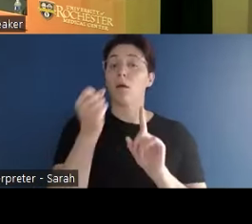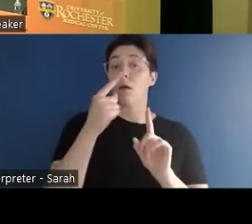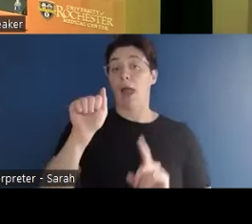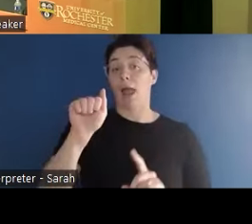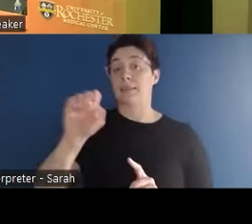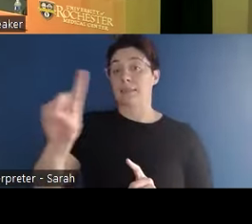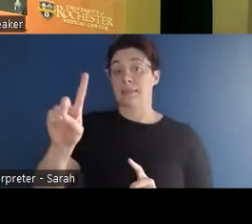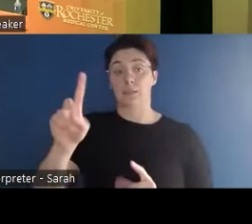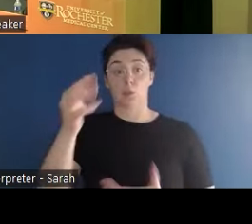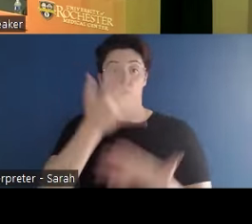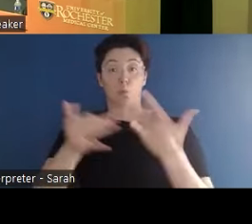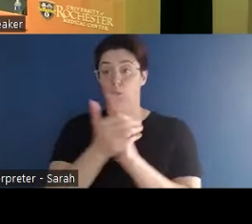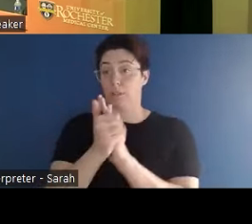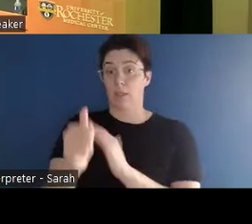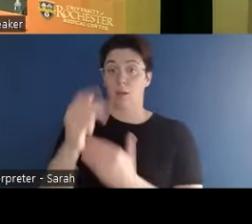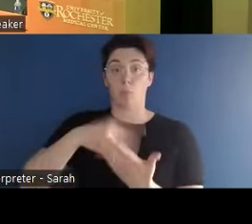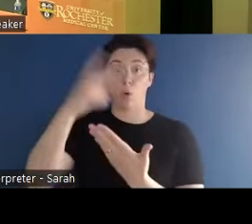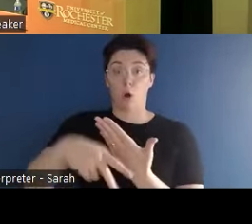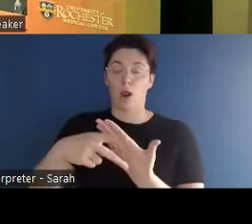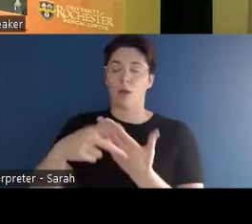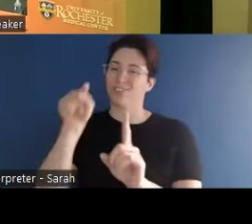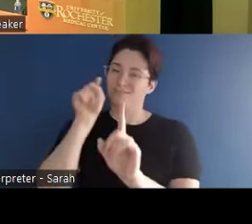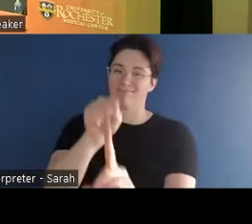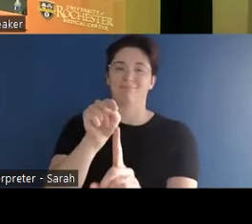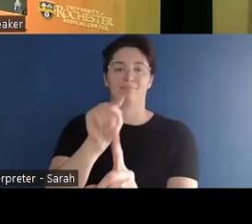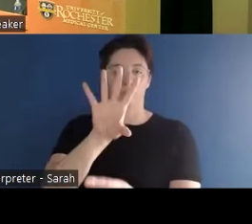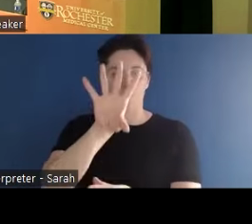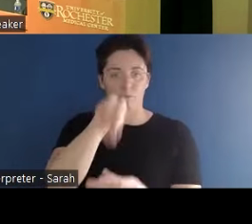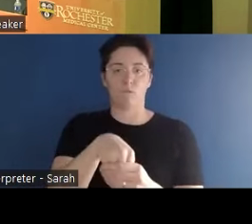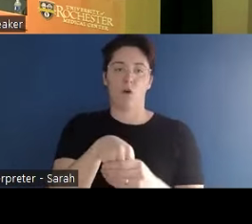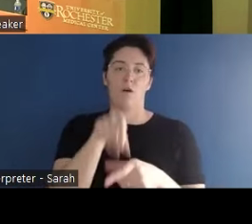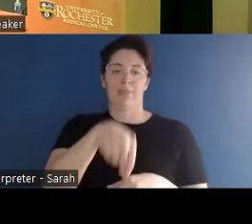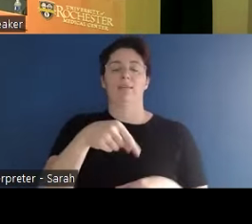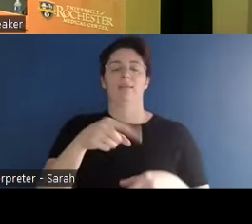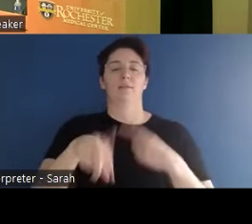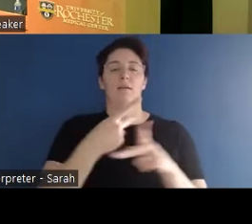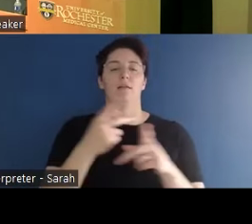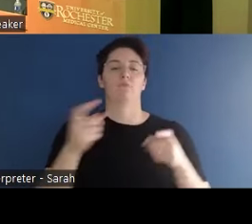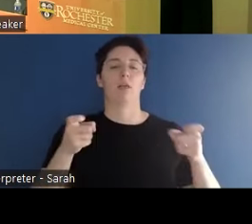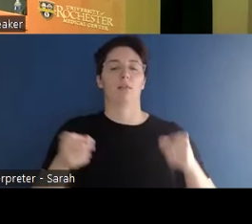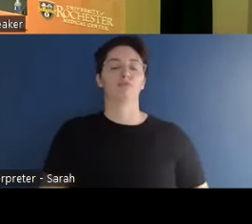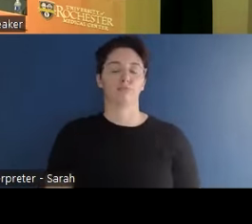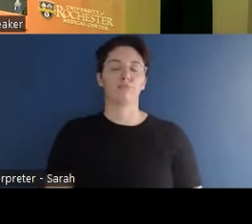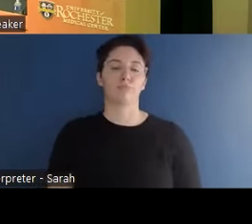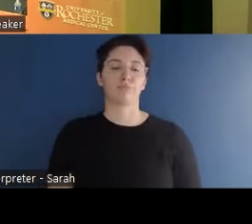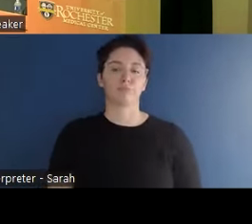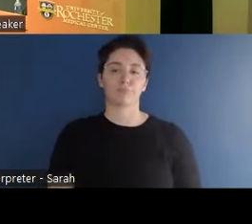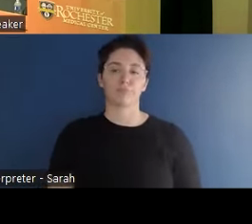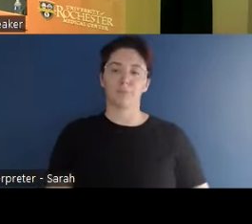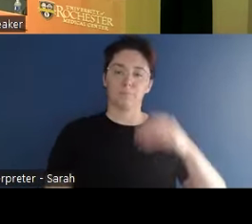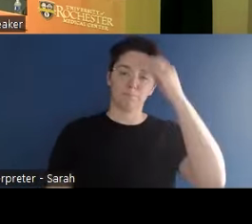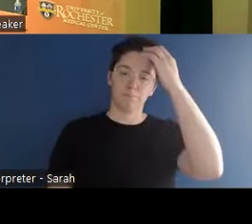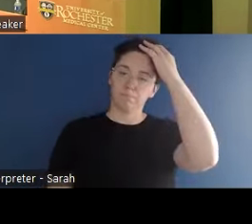skill programs should directly incorporate this regulation piece it's also important for us to